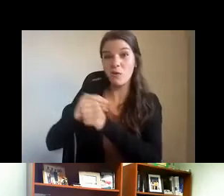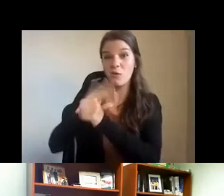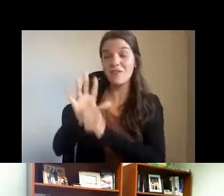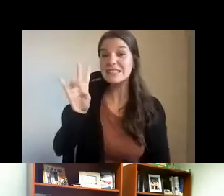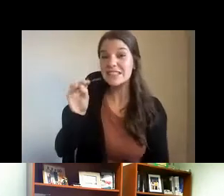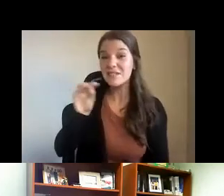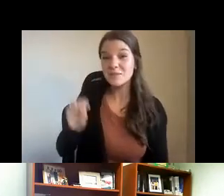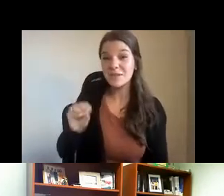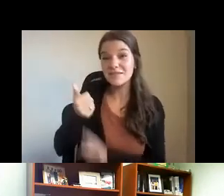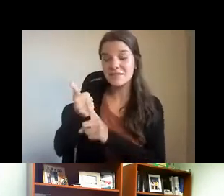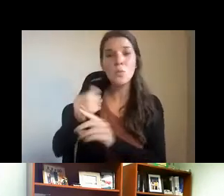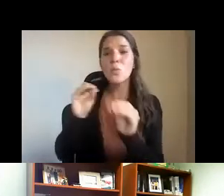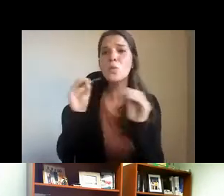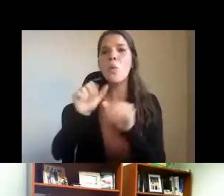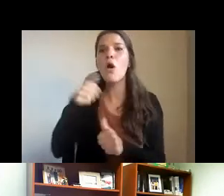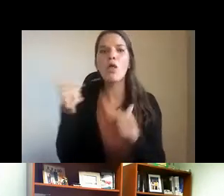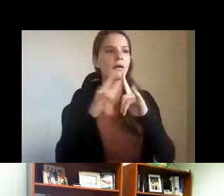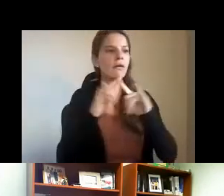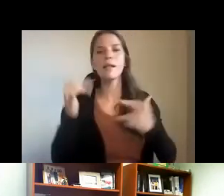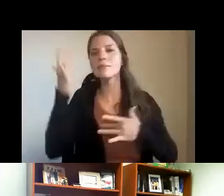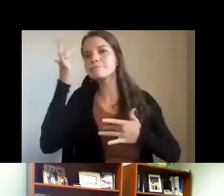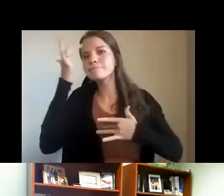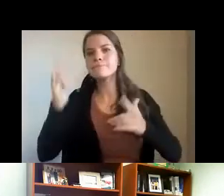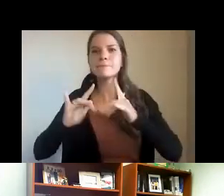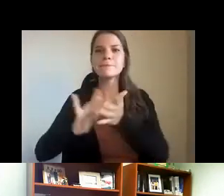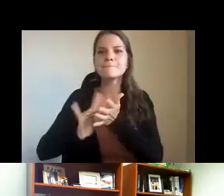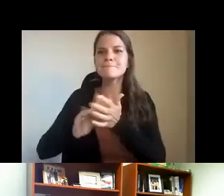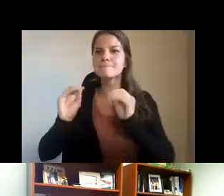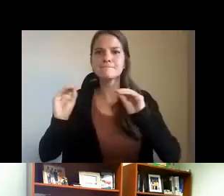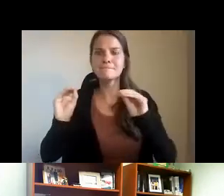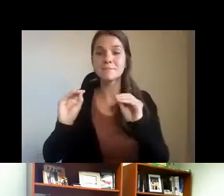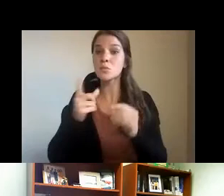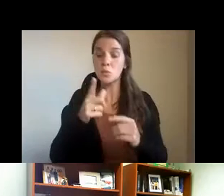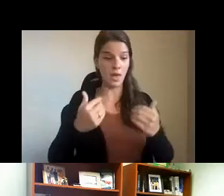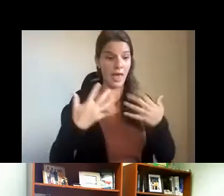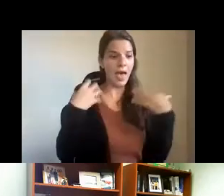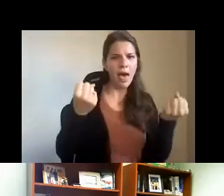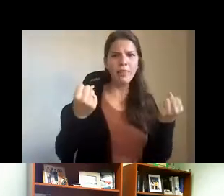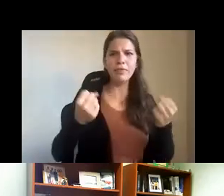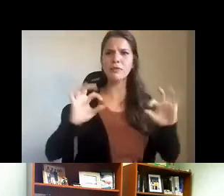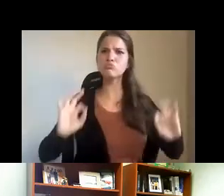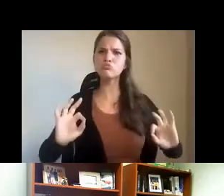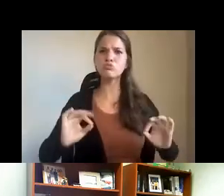no underlying medical conditions. So being healthy and being young isn't necessarily going to be the